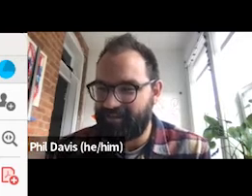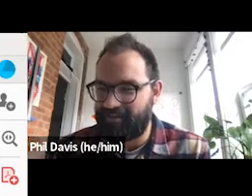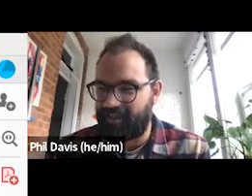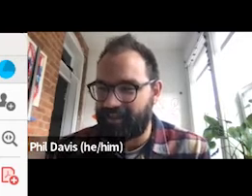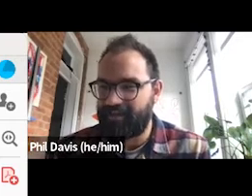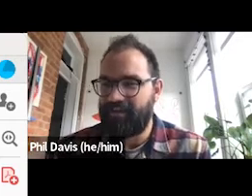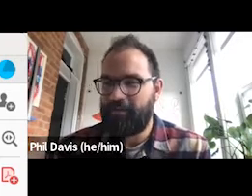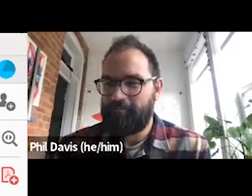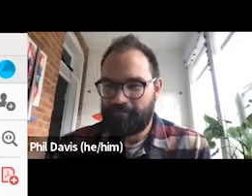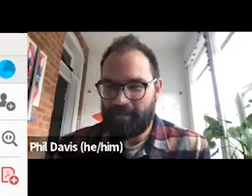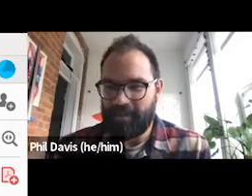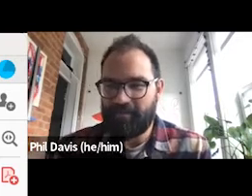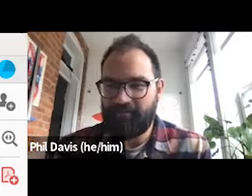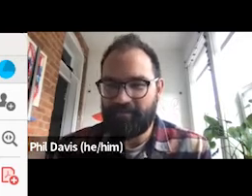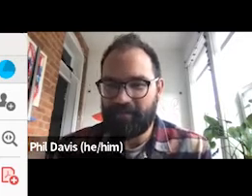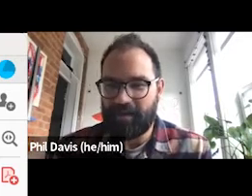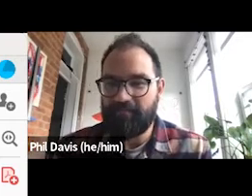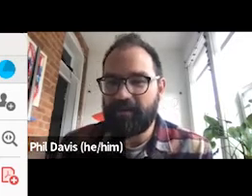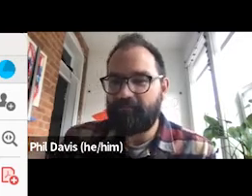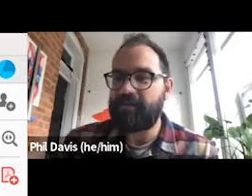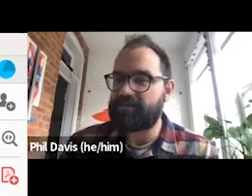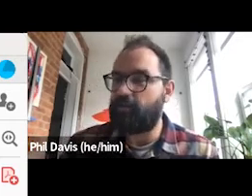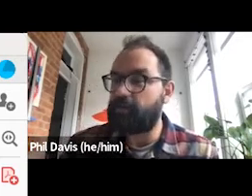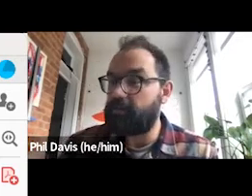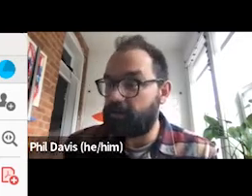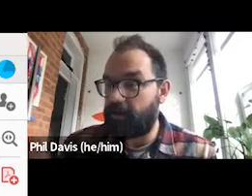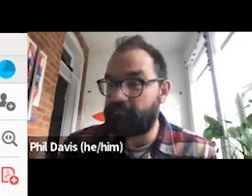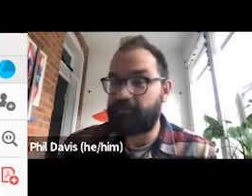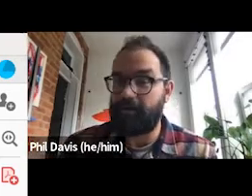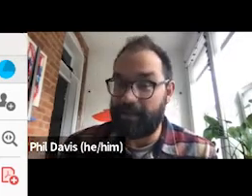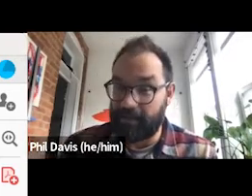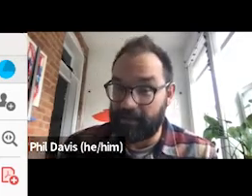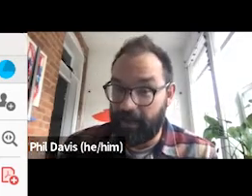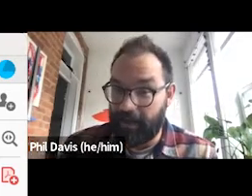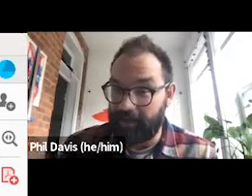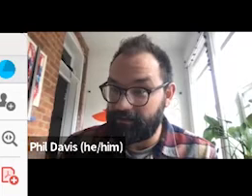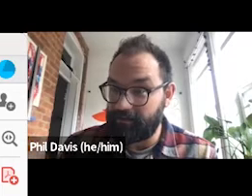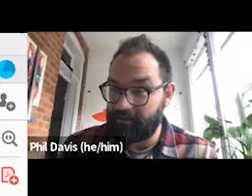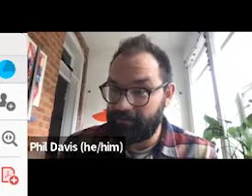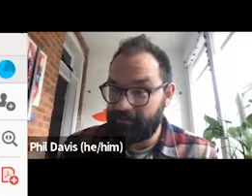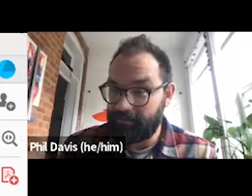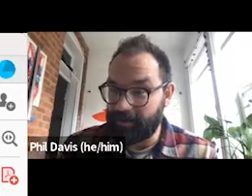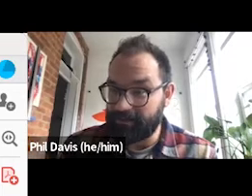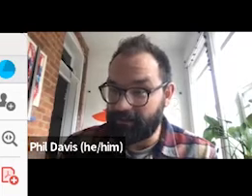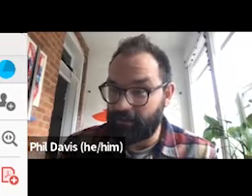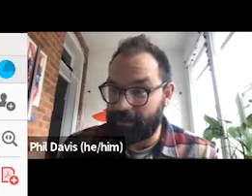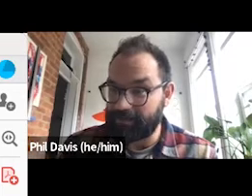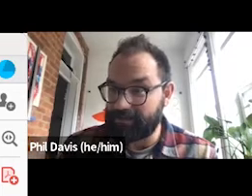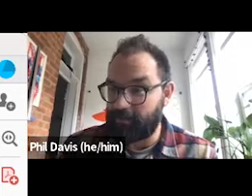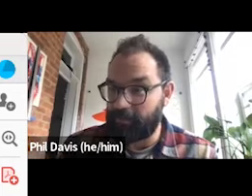And like even if you, even if it's going to be covered in kind, right, so like somebody